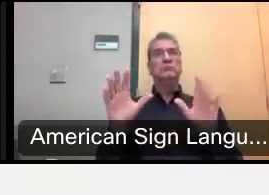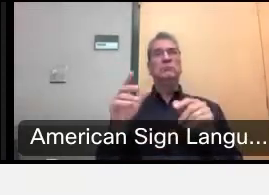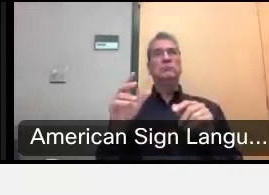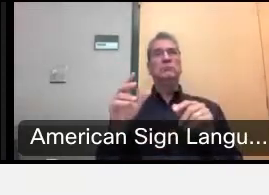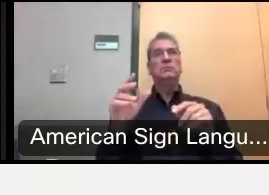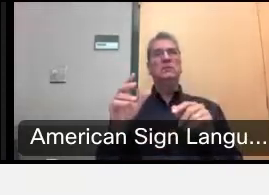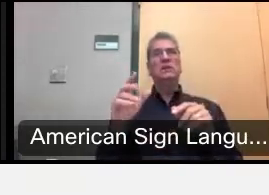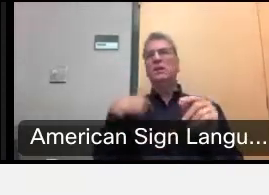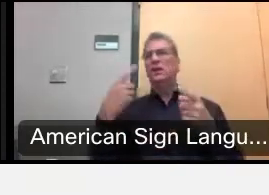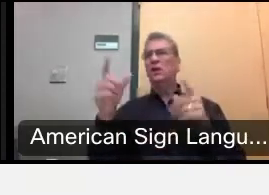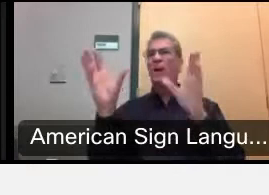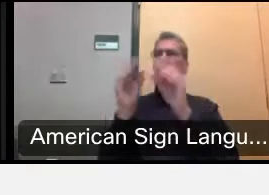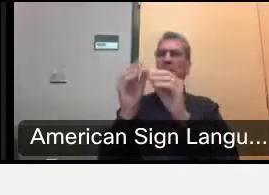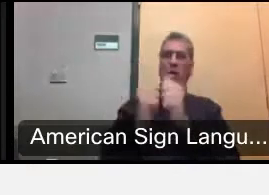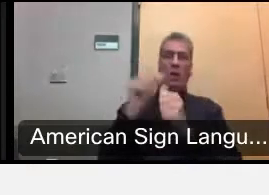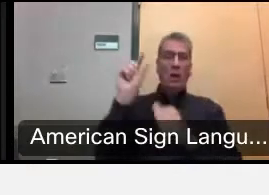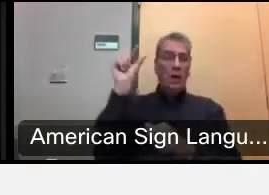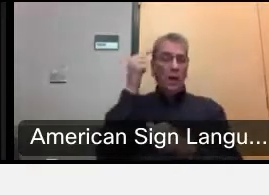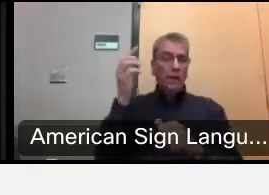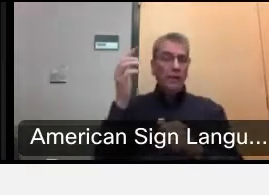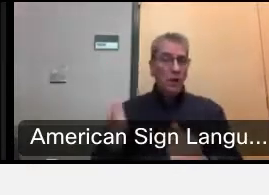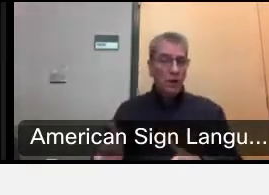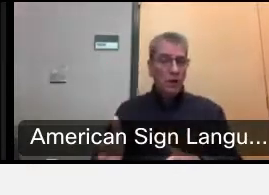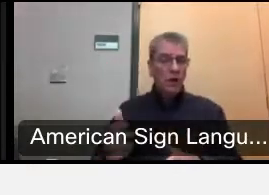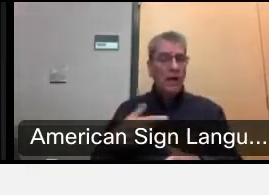conferences with the governor. I was providing recommendations.